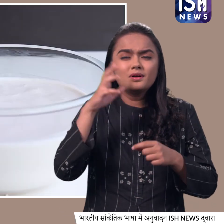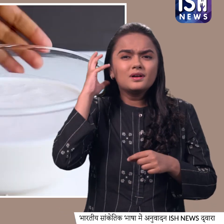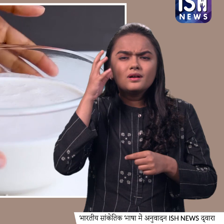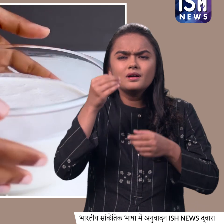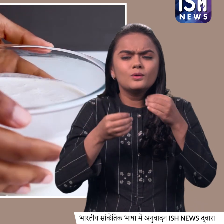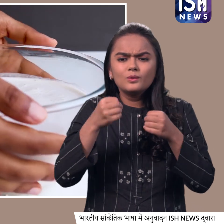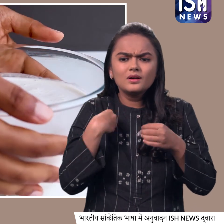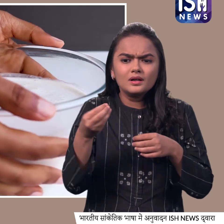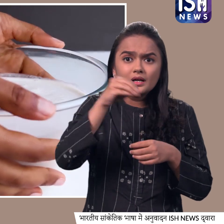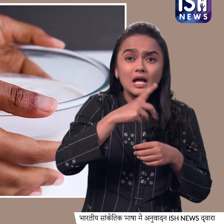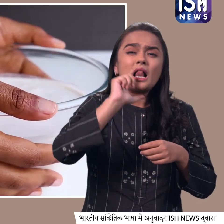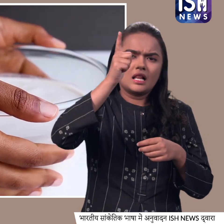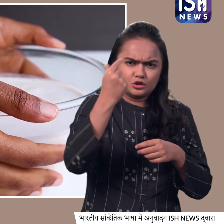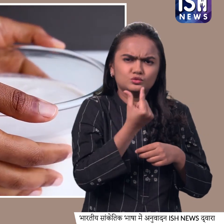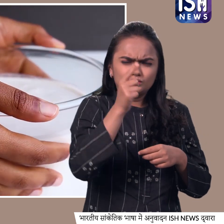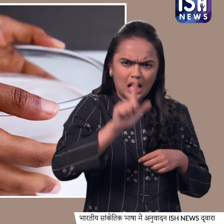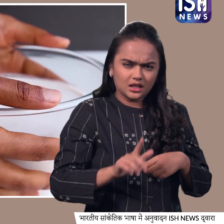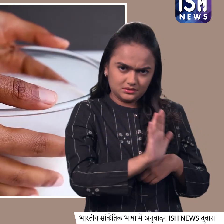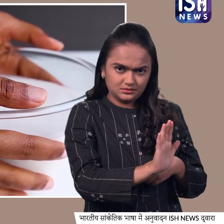We will use this coconut milk in the thandai later.